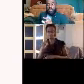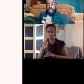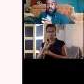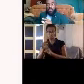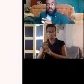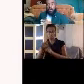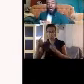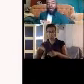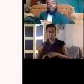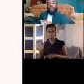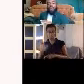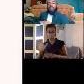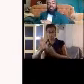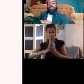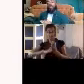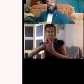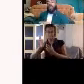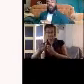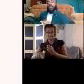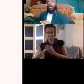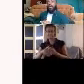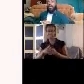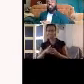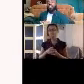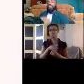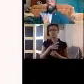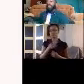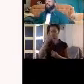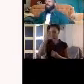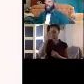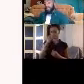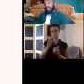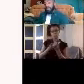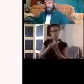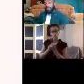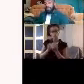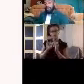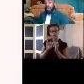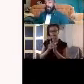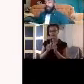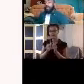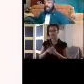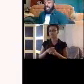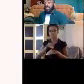about oh how can we support, how can we find influence, create, create influence, it's